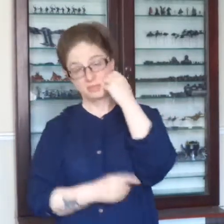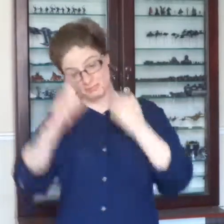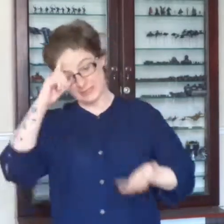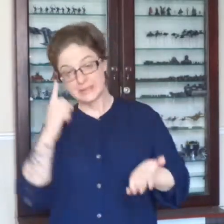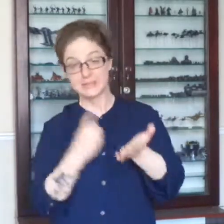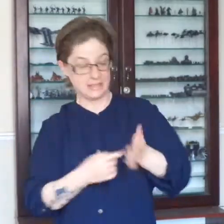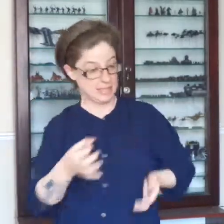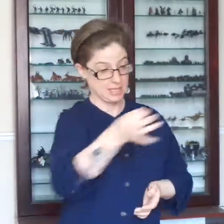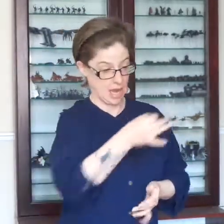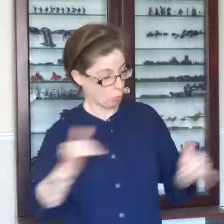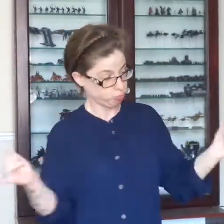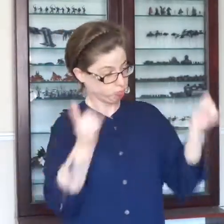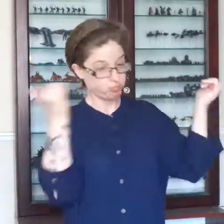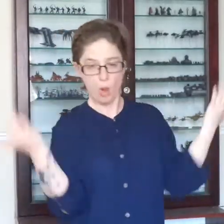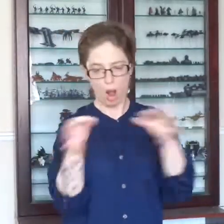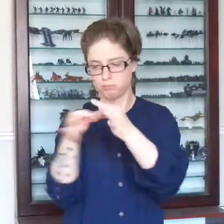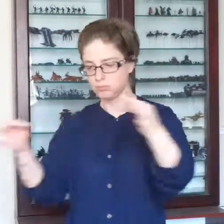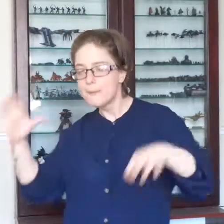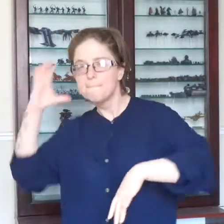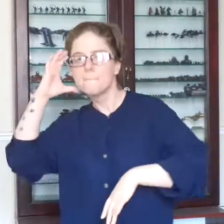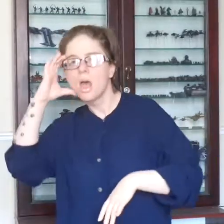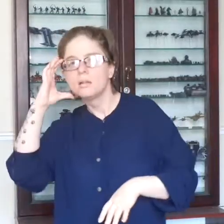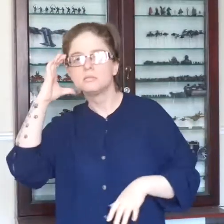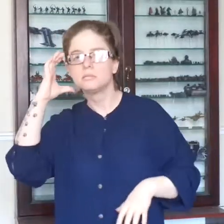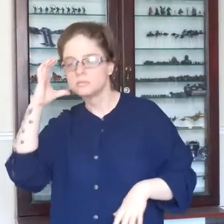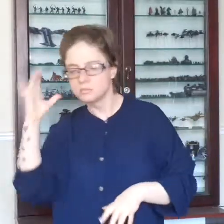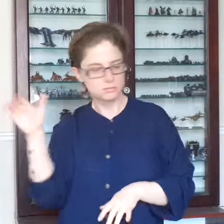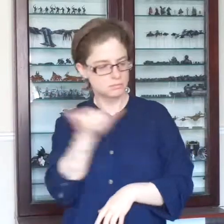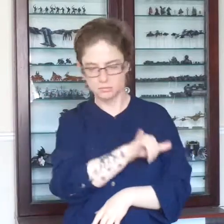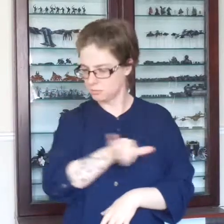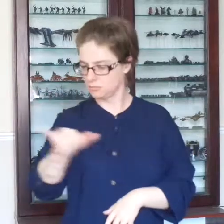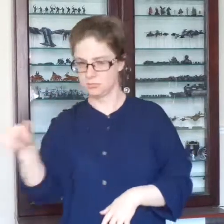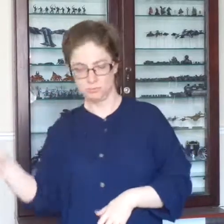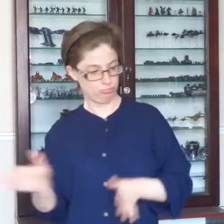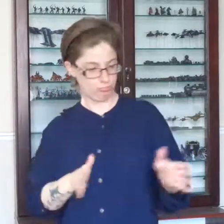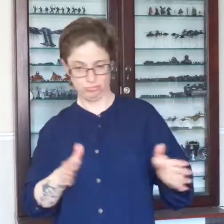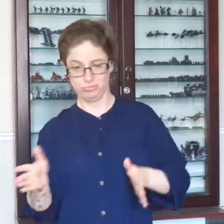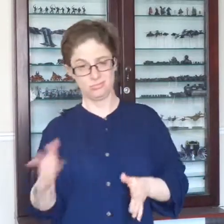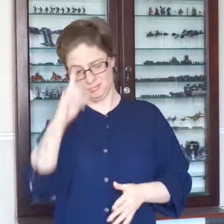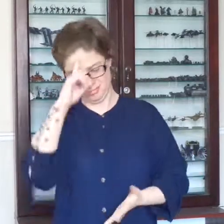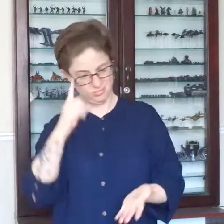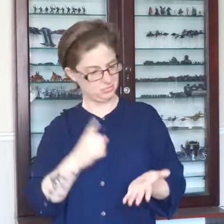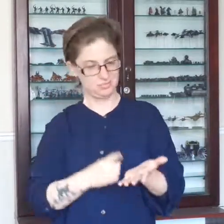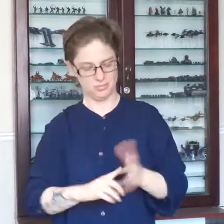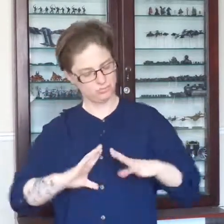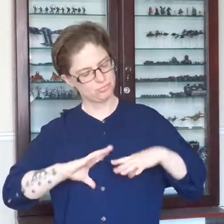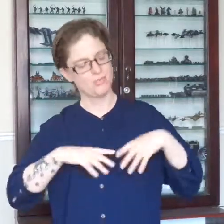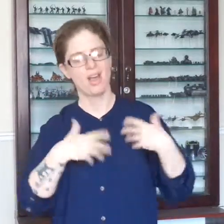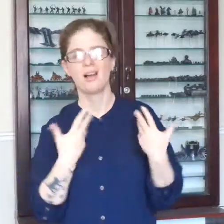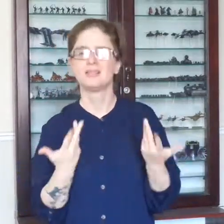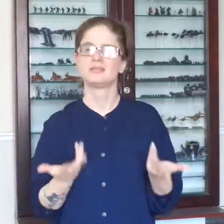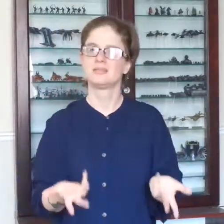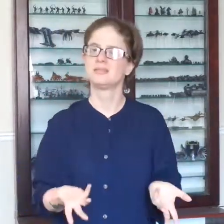Crowded town or silent bed Pick a place to rest your head and